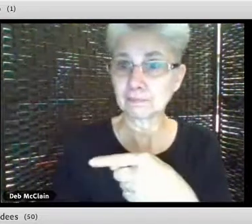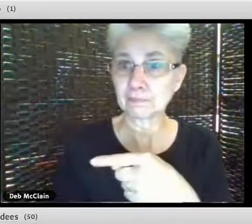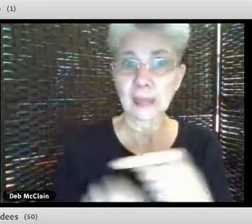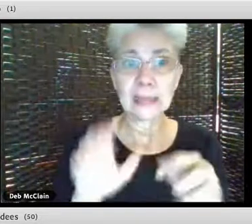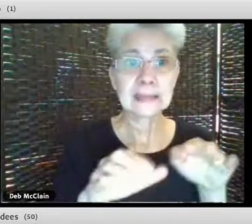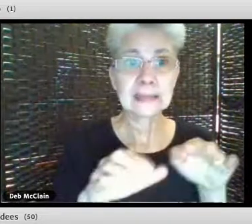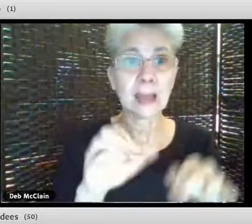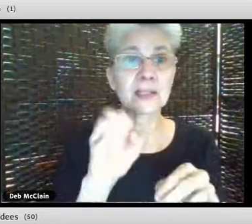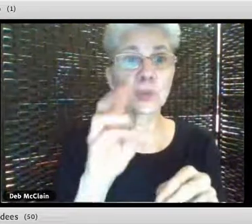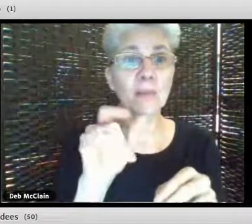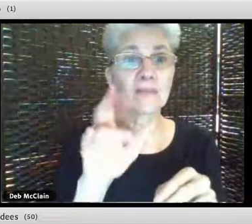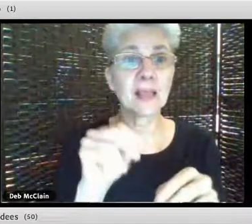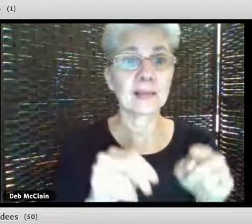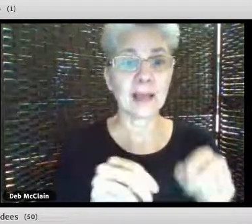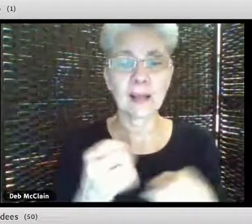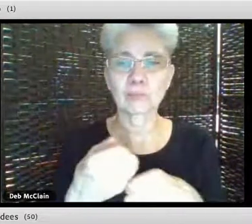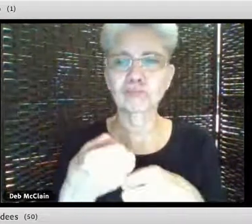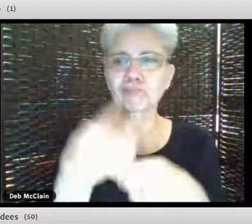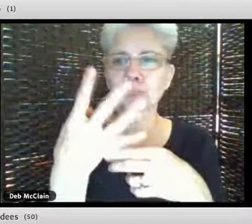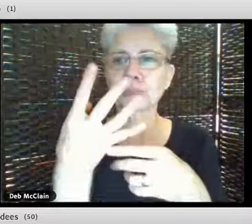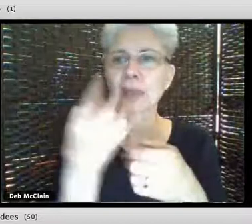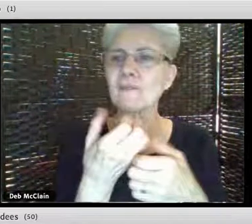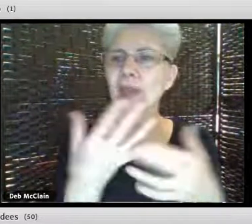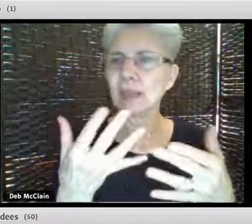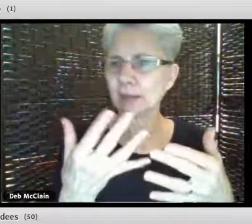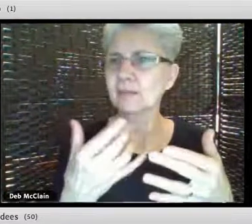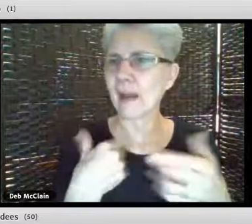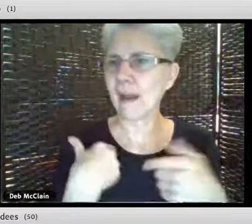SWFLN, and everything that I've ever done that has the worked